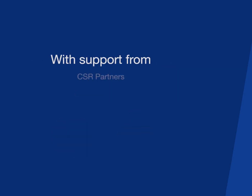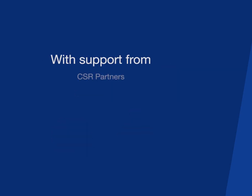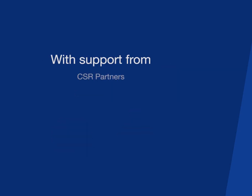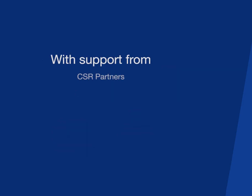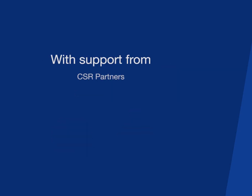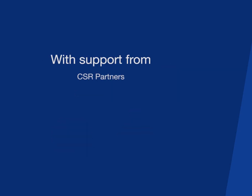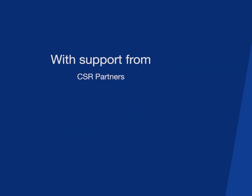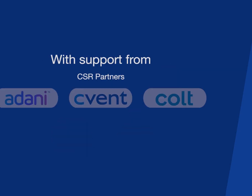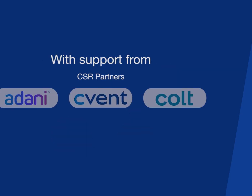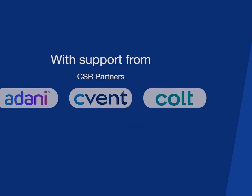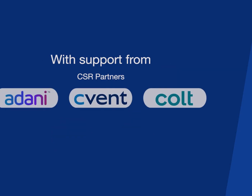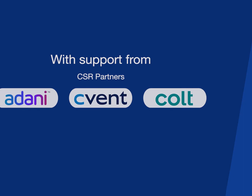you